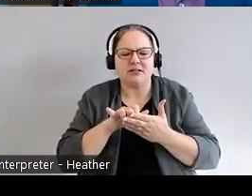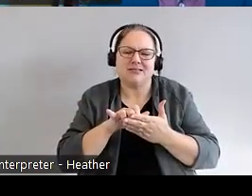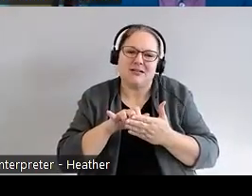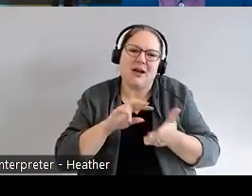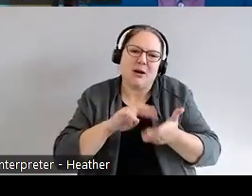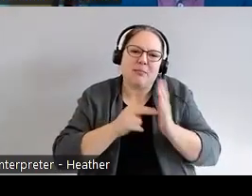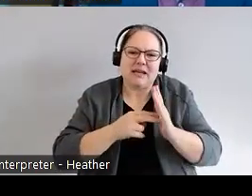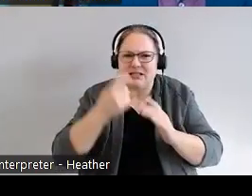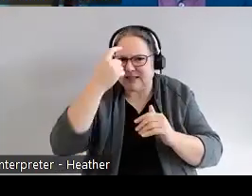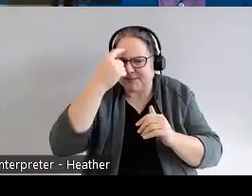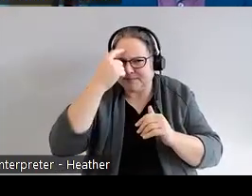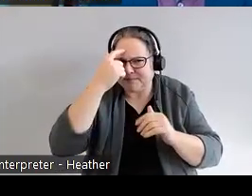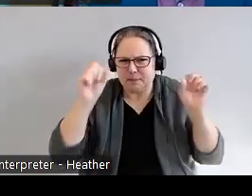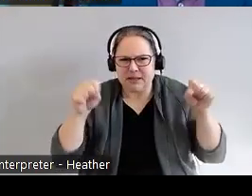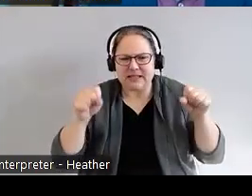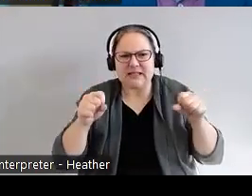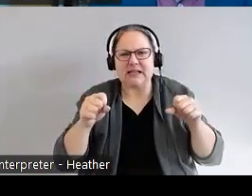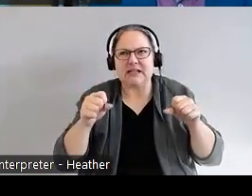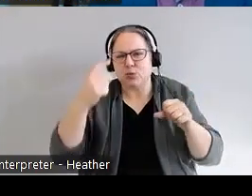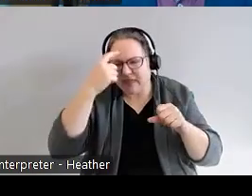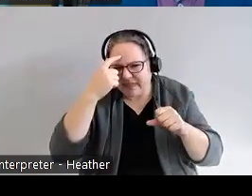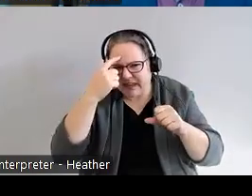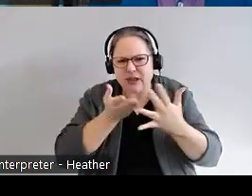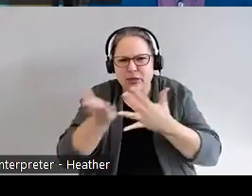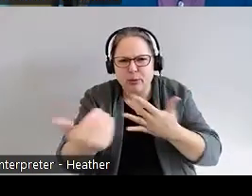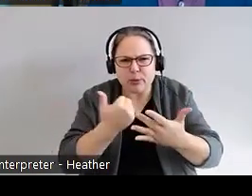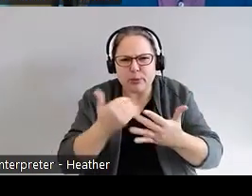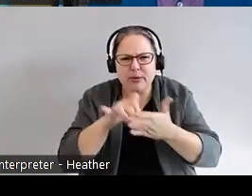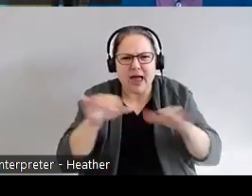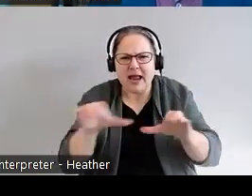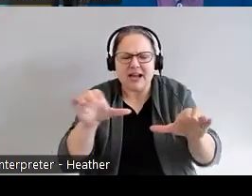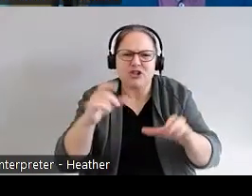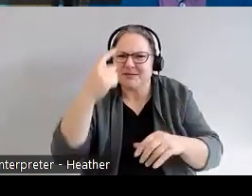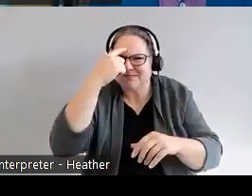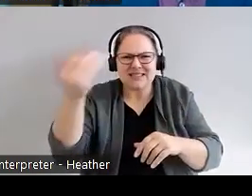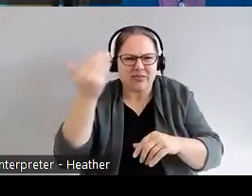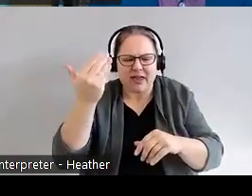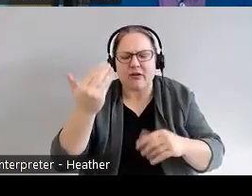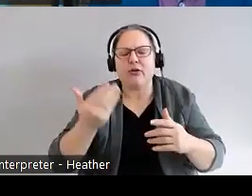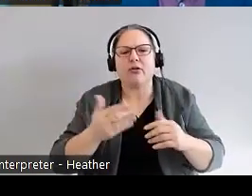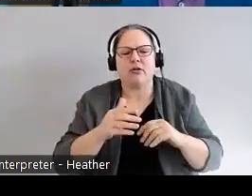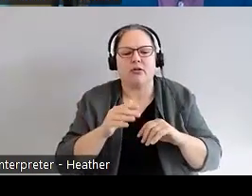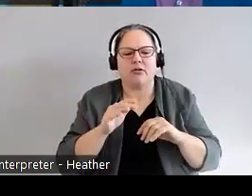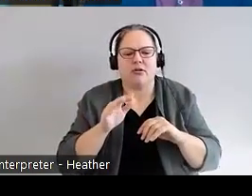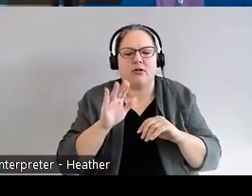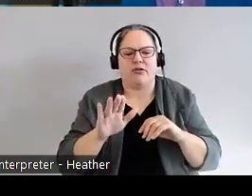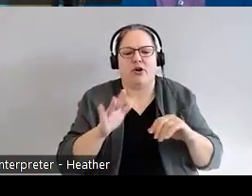impulse or or or think through uh their actions. um the construct of of urgency or emotion based